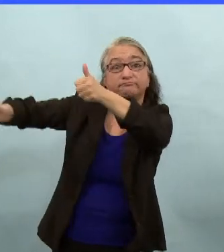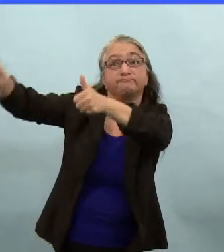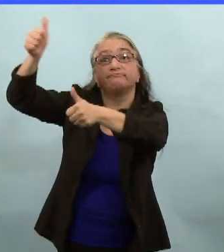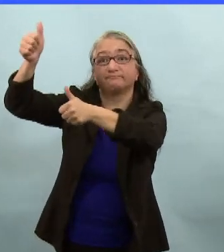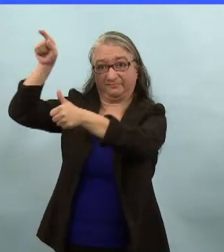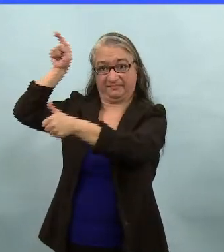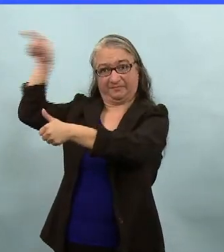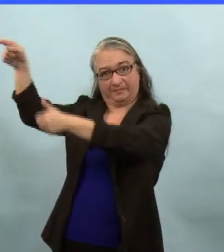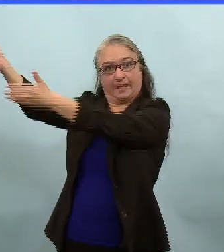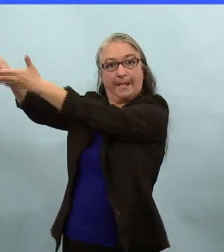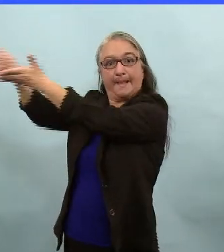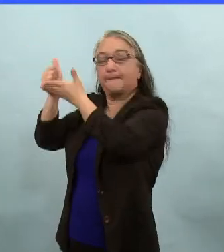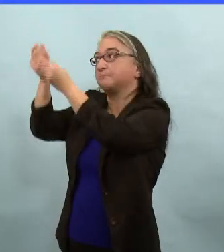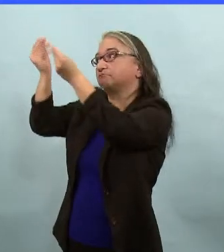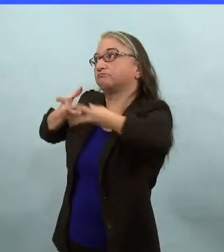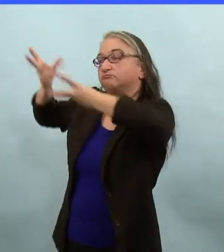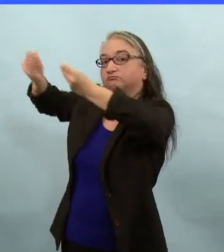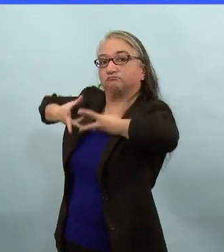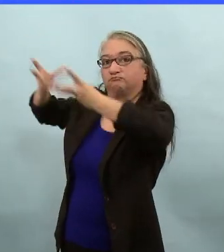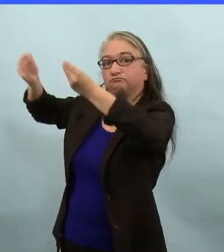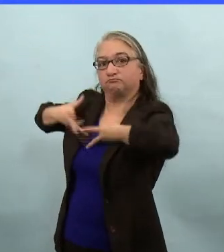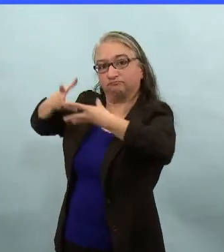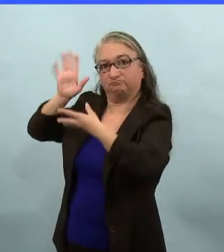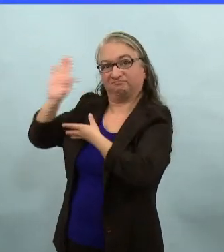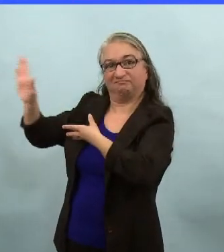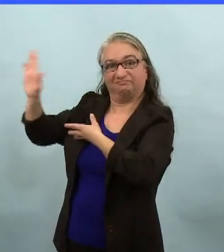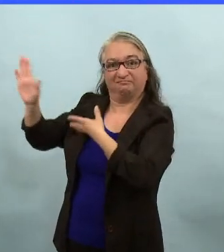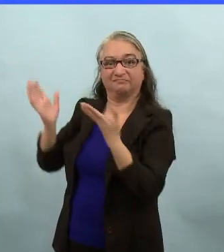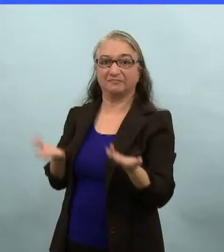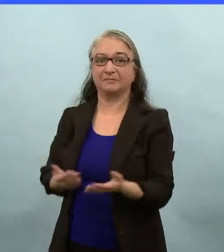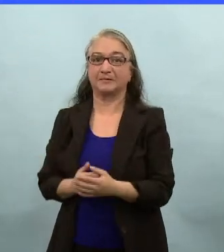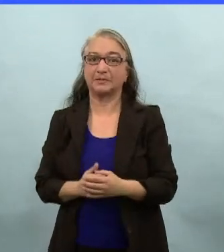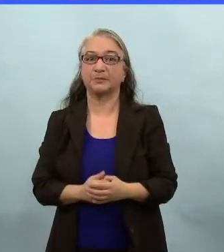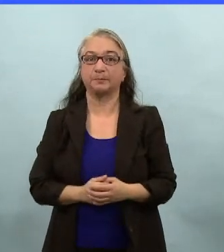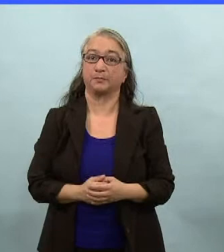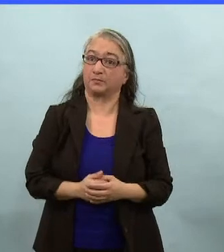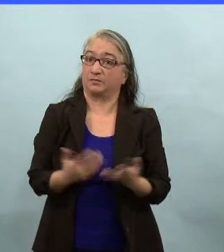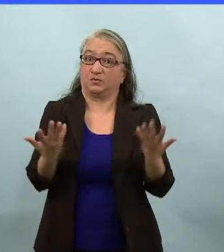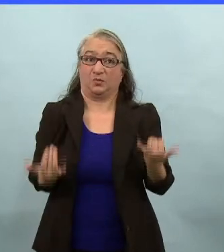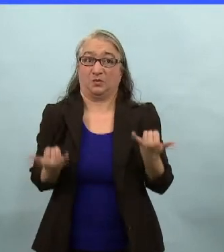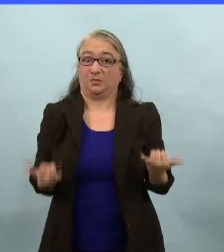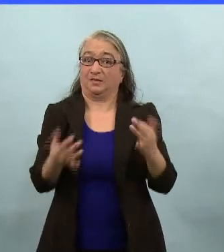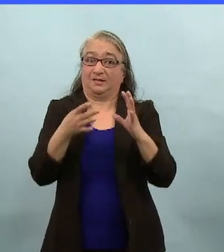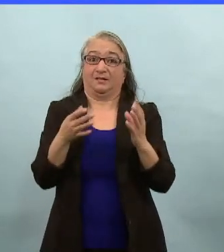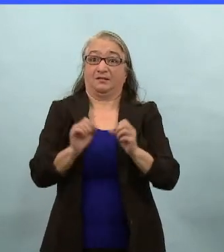of manitobans so our message today is that the way that you stay out of the er hallways